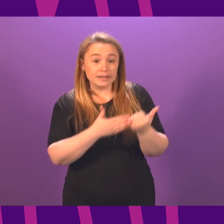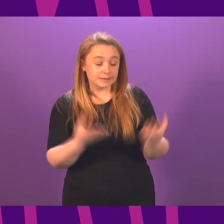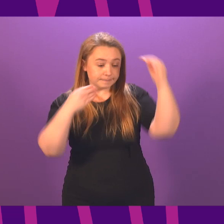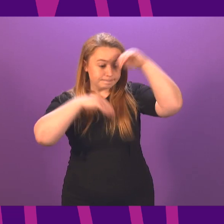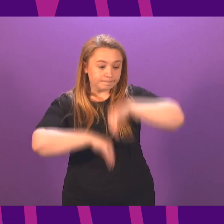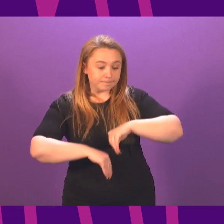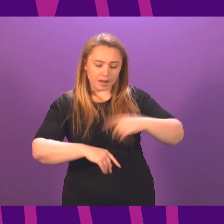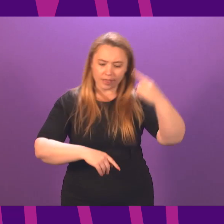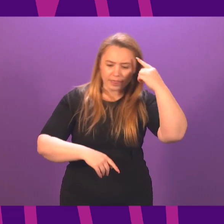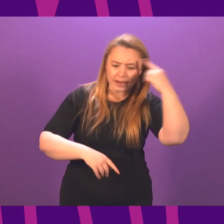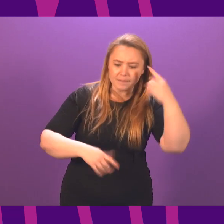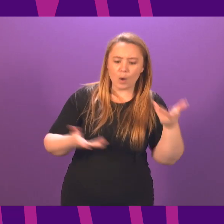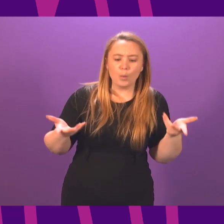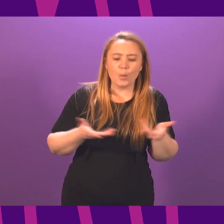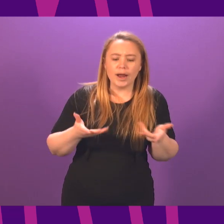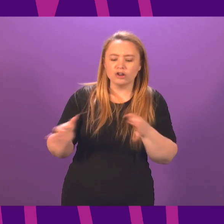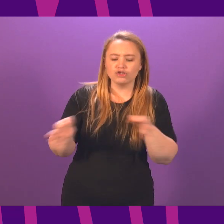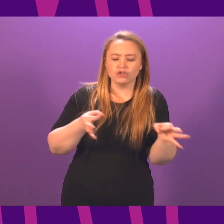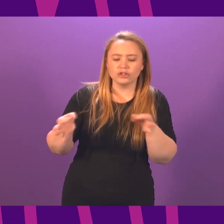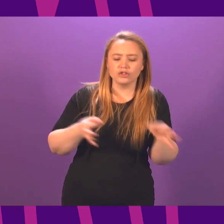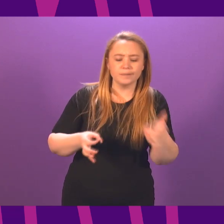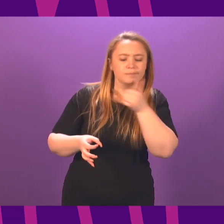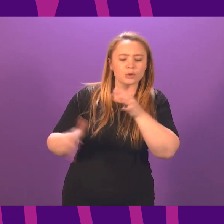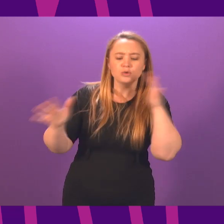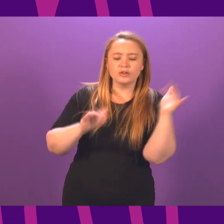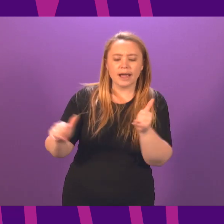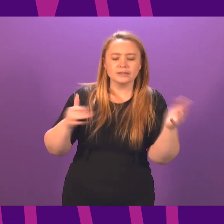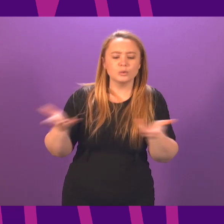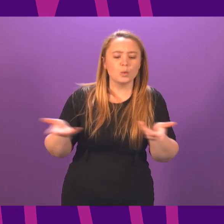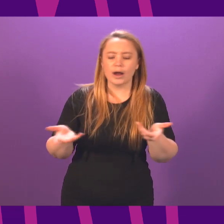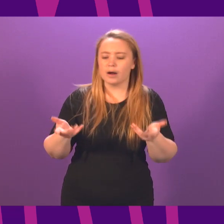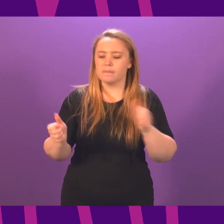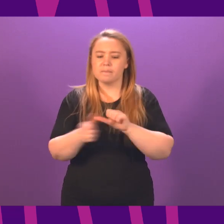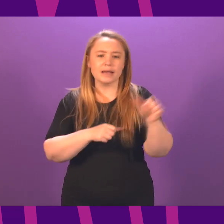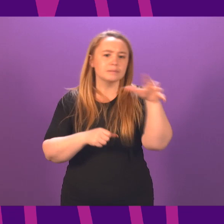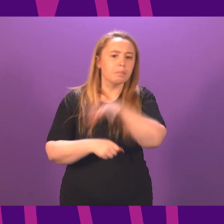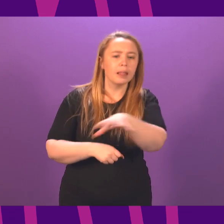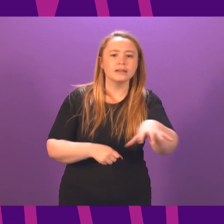use testing strategically and tactically. Perhaps Willie Rennie would have preferred us to stand